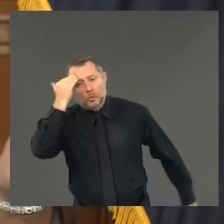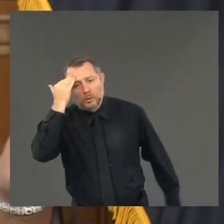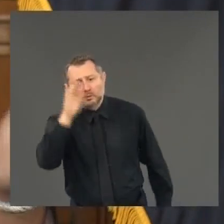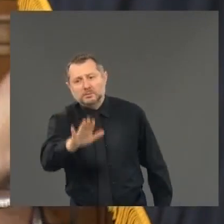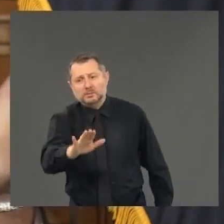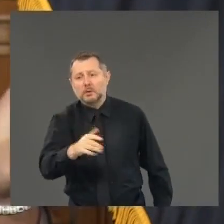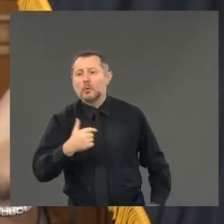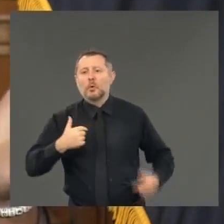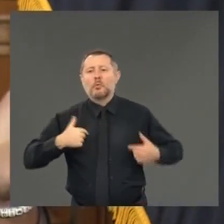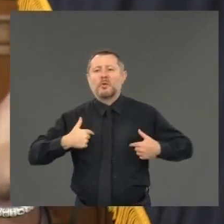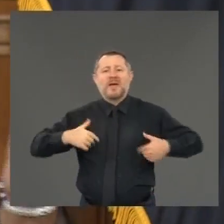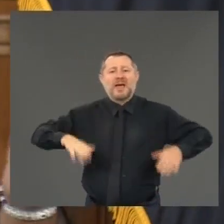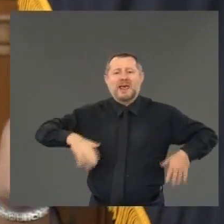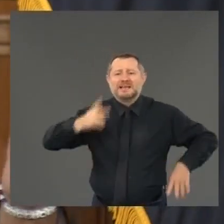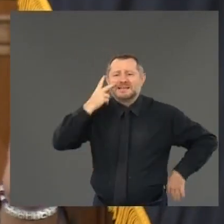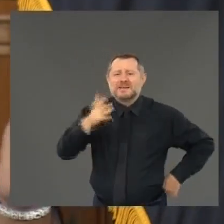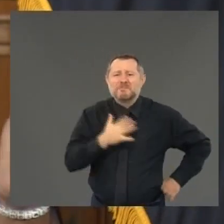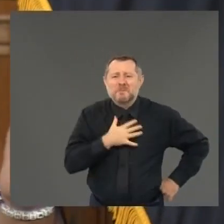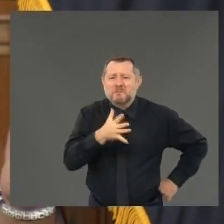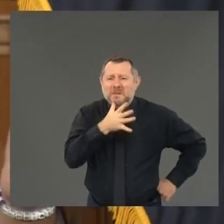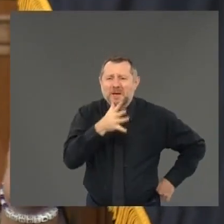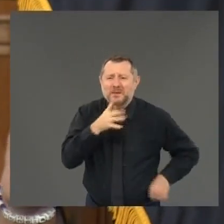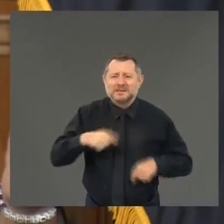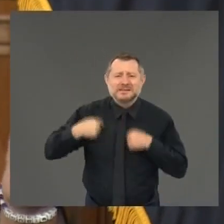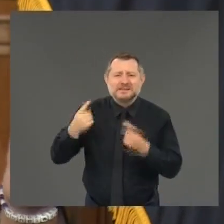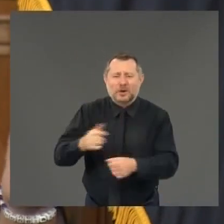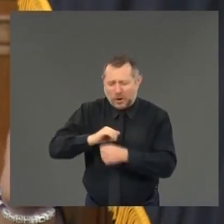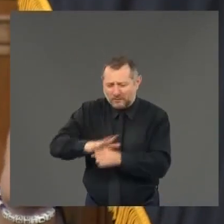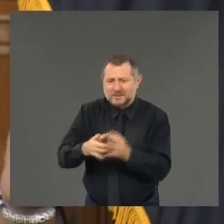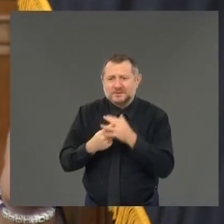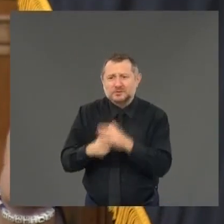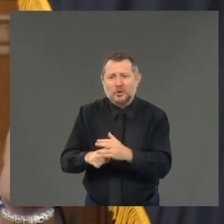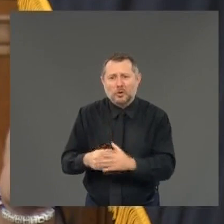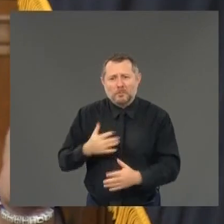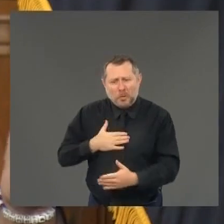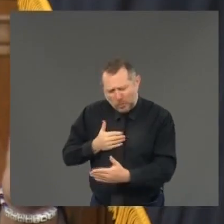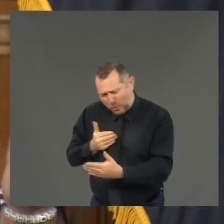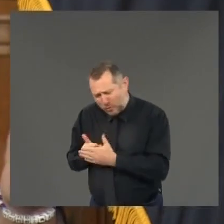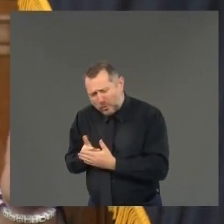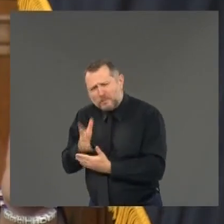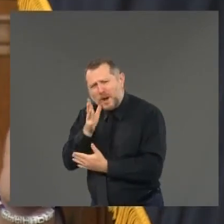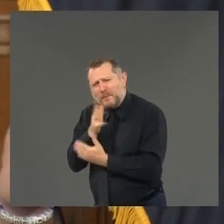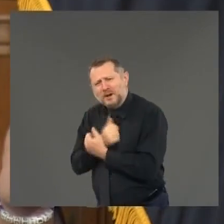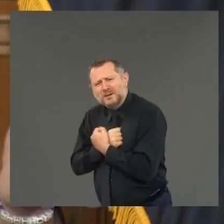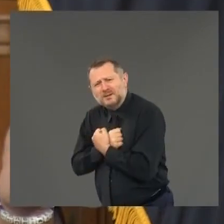YES. I HAVEN'T SEEN MY MOTHER SINCE THIS STARTED. I'M VERY CLOSE TO MY MOTHER.